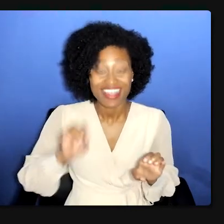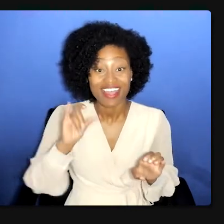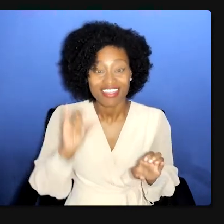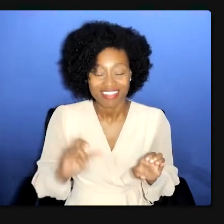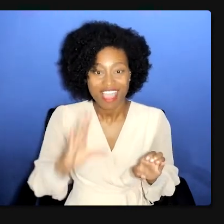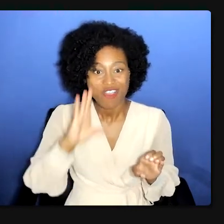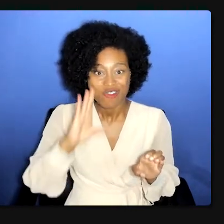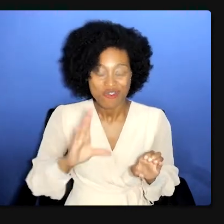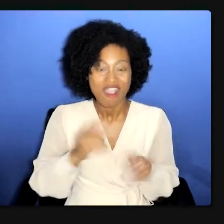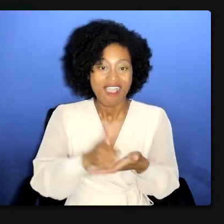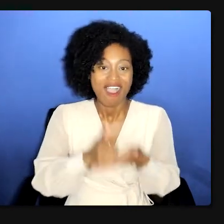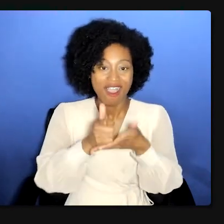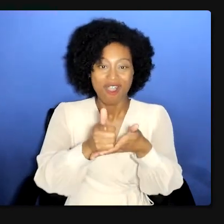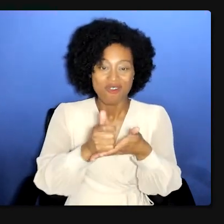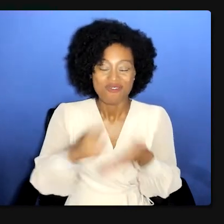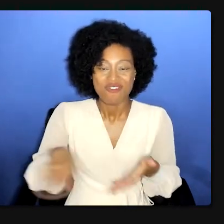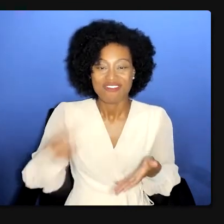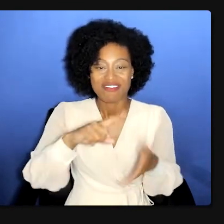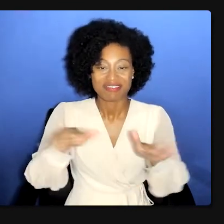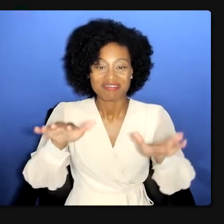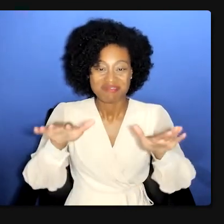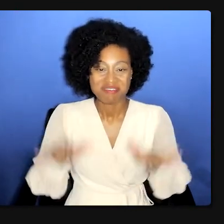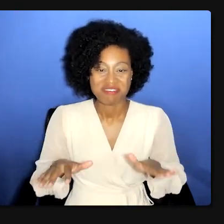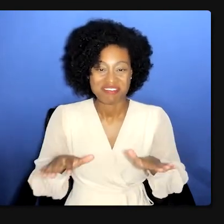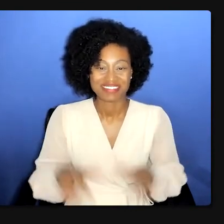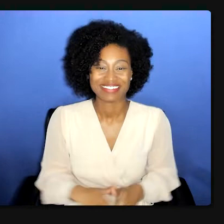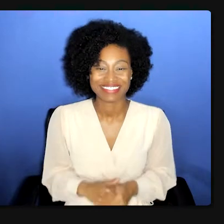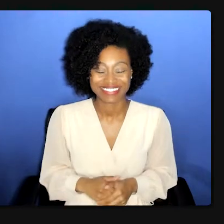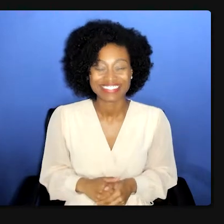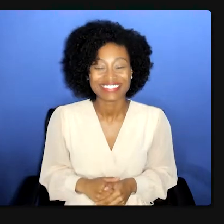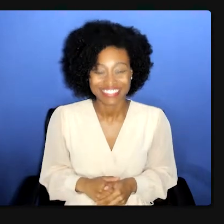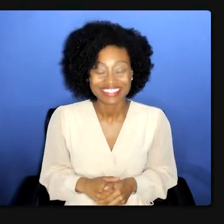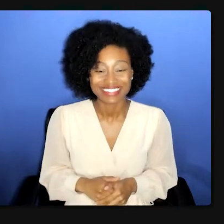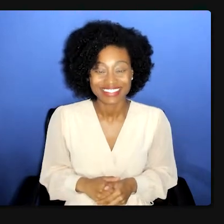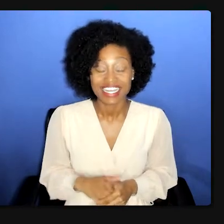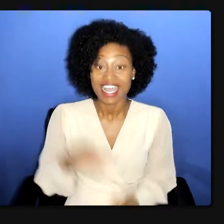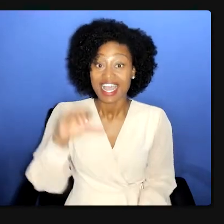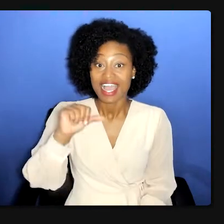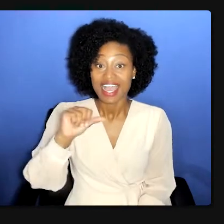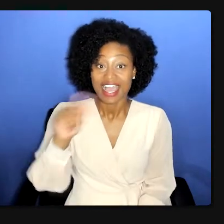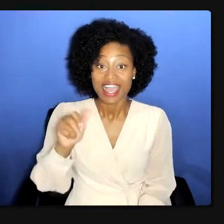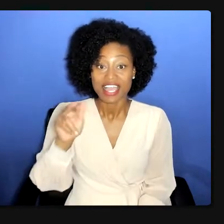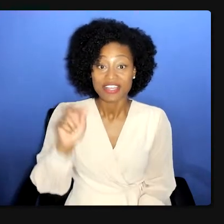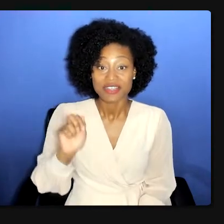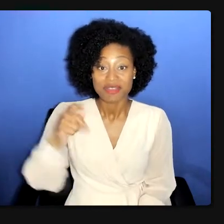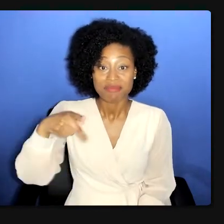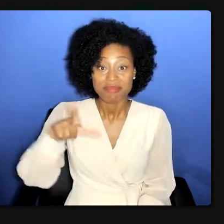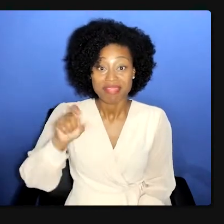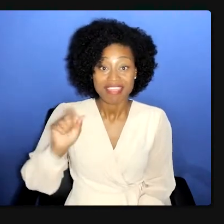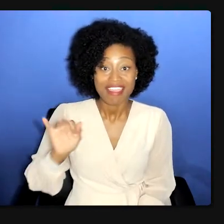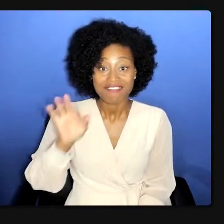will come in handy to ease up that pressure. Azure PlayFab Experiments